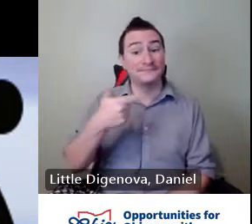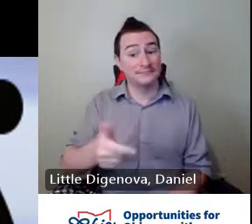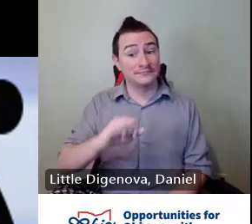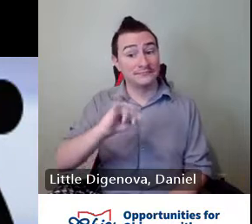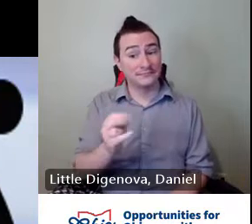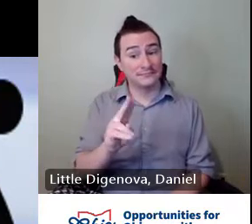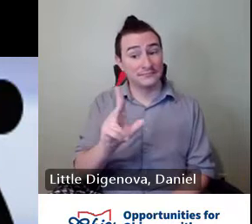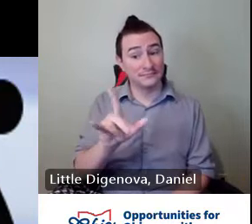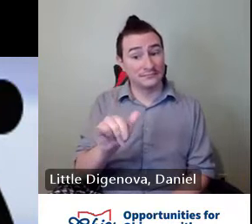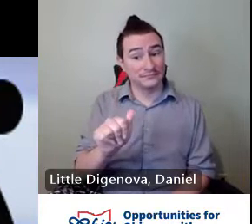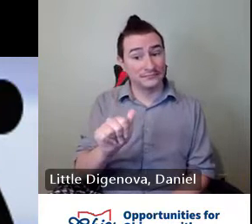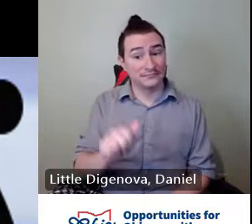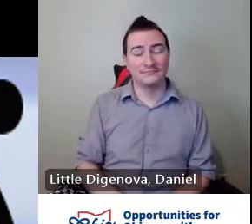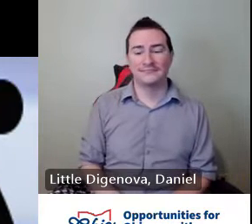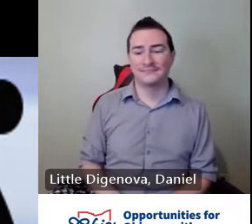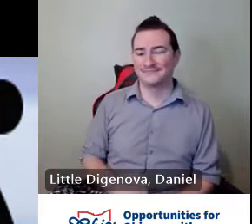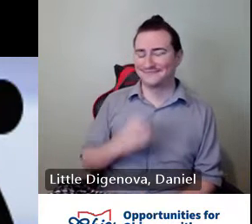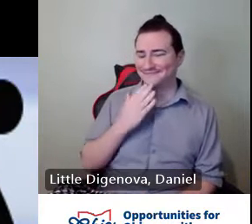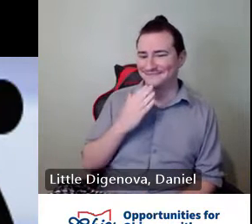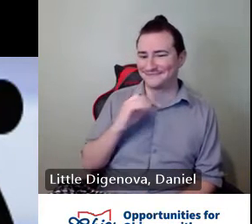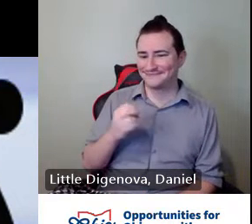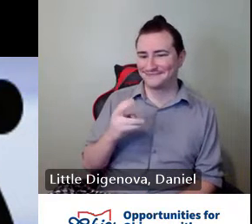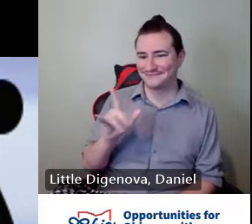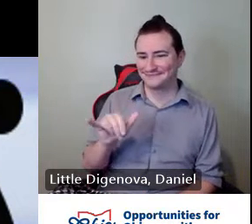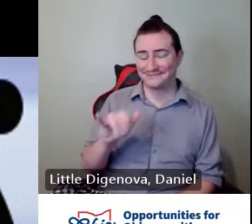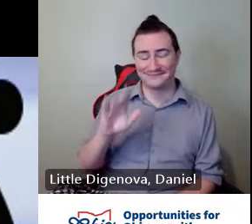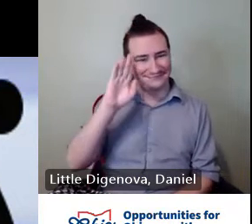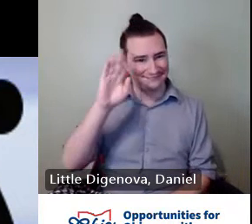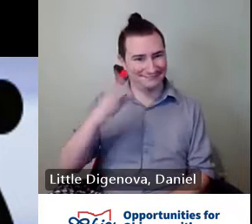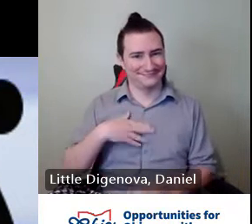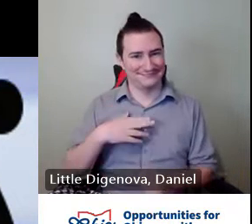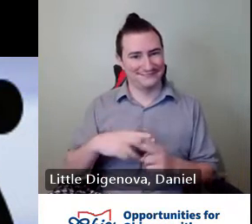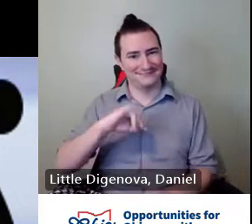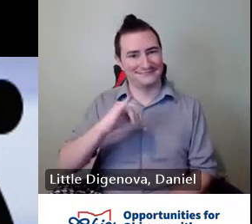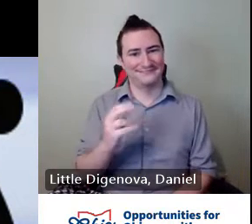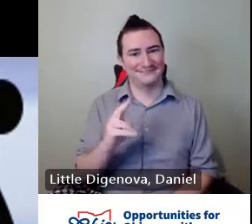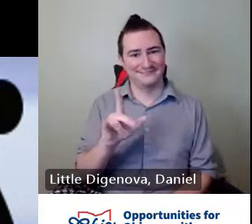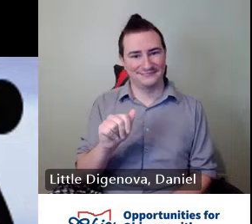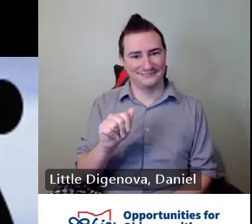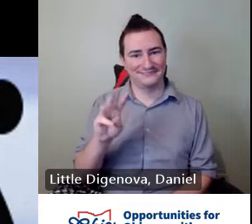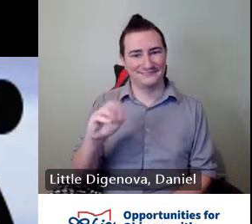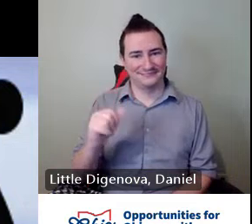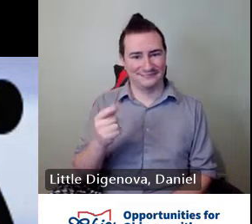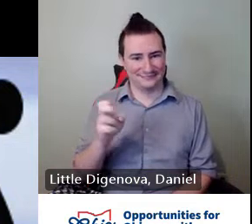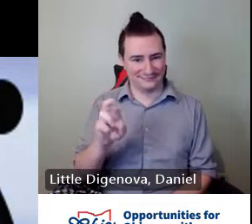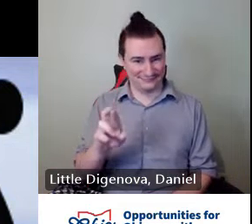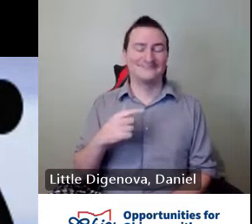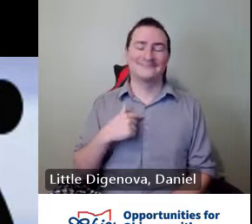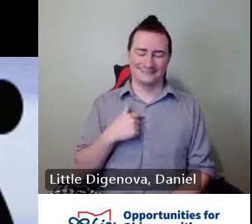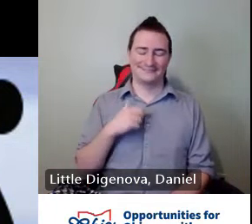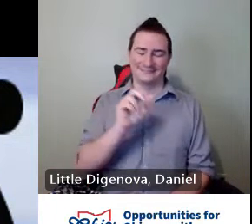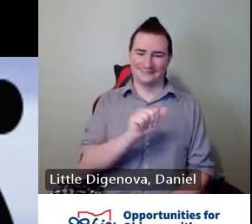Julia: Thank you, Shelly. Hello, my name is Julia Wagner, and I'm also an Accessible Ohio Specialist and an Occupational Therapist.